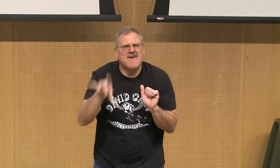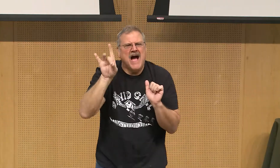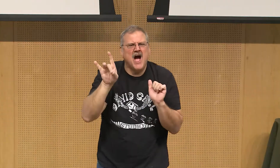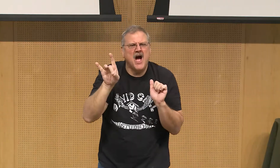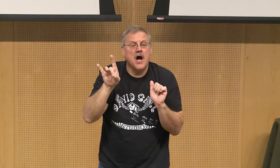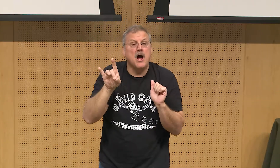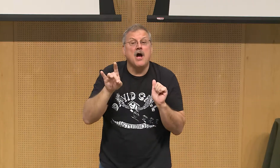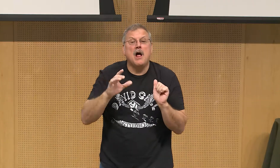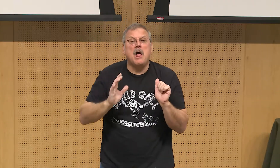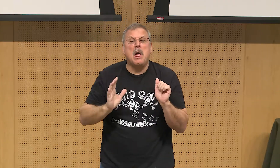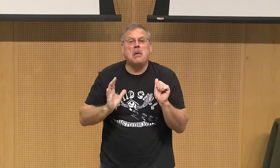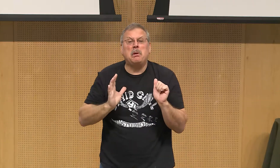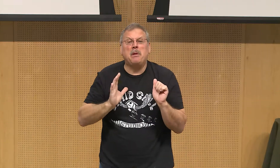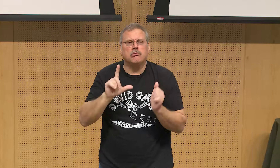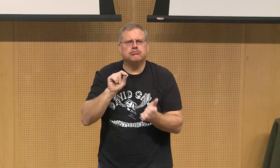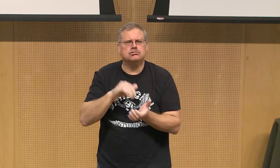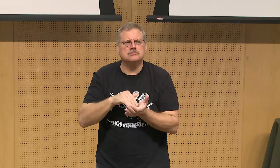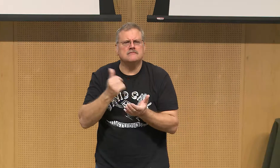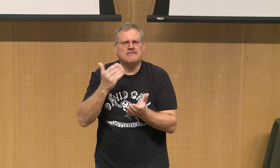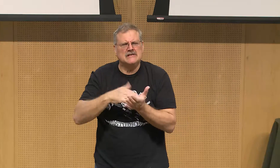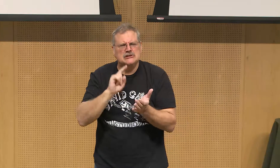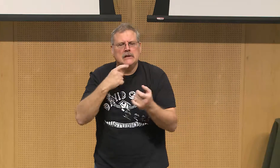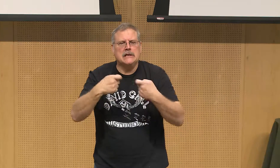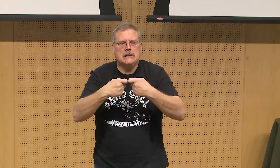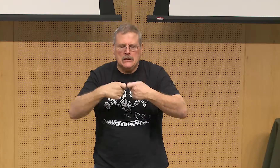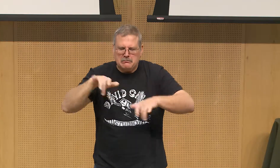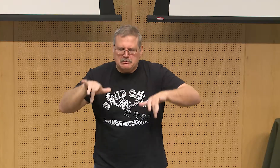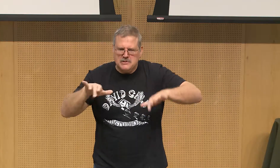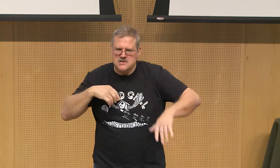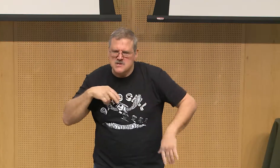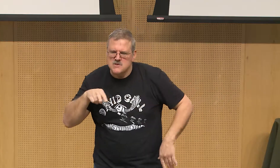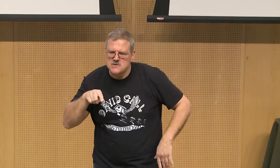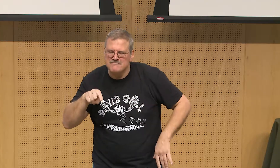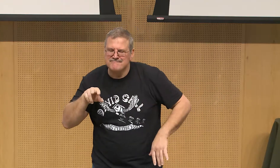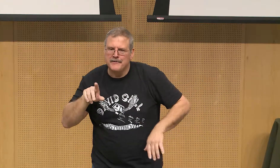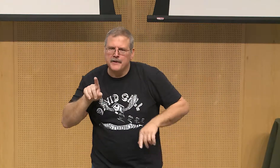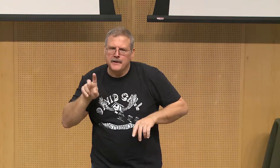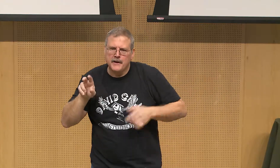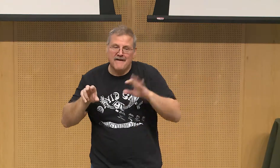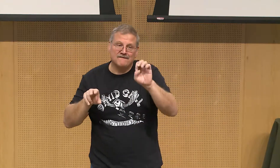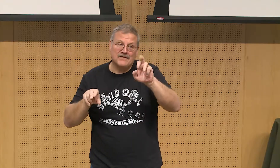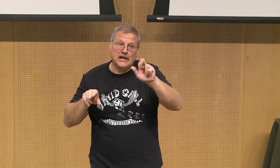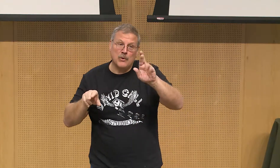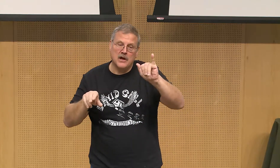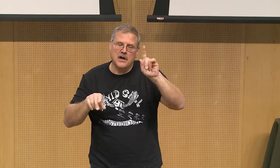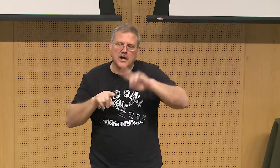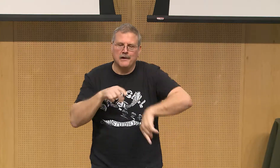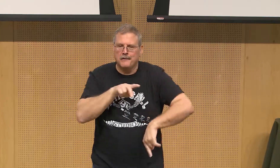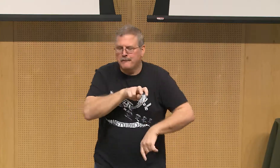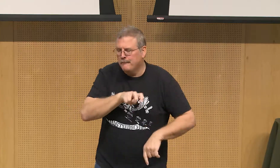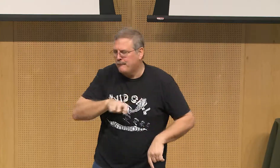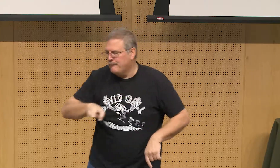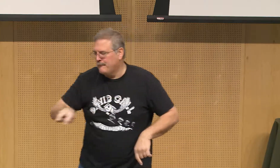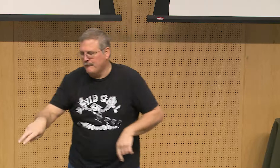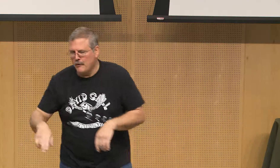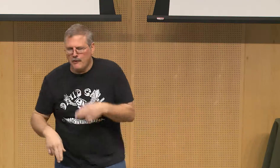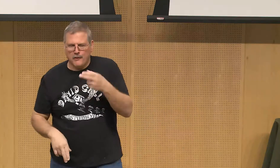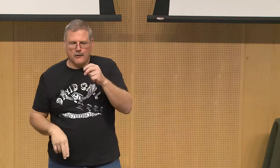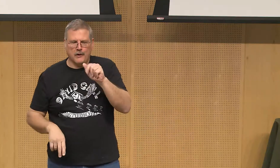and that's the cheapest I could find. You can get them for 20,000, 30,000, but I looked.